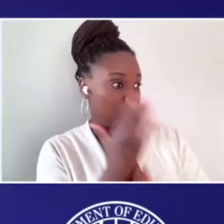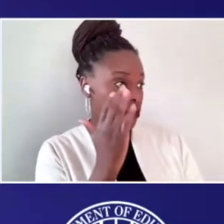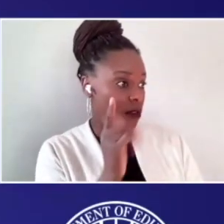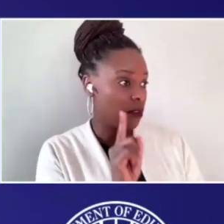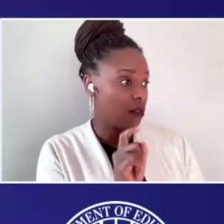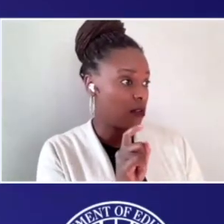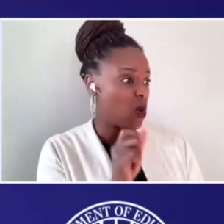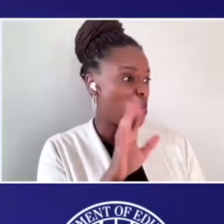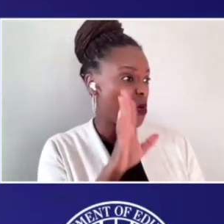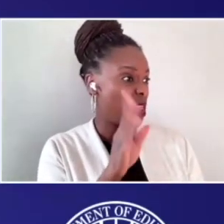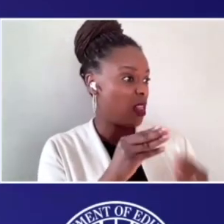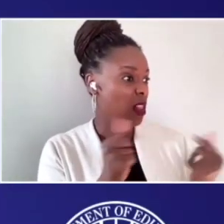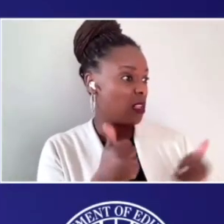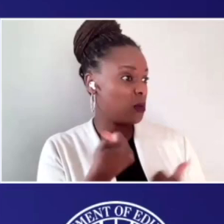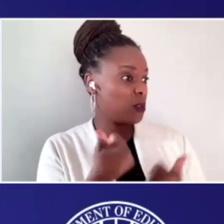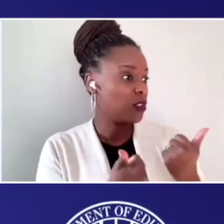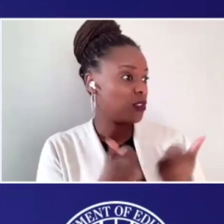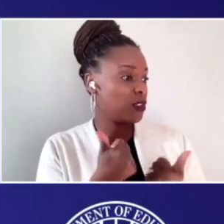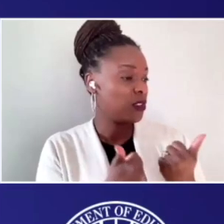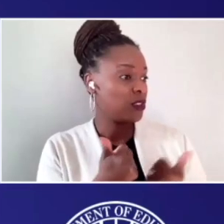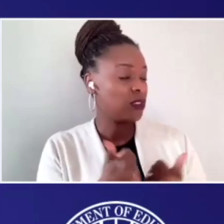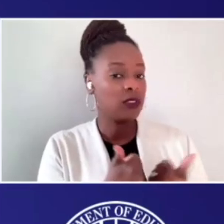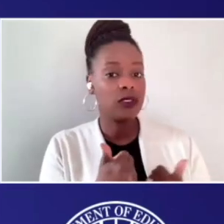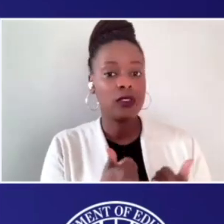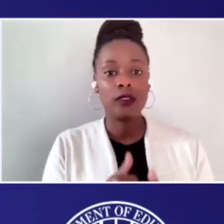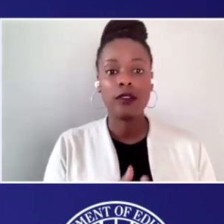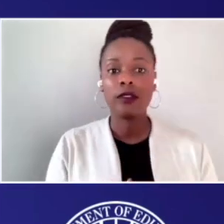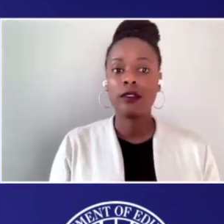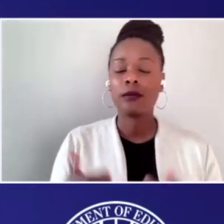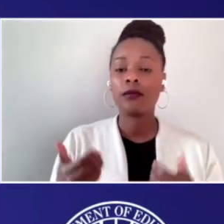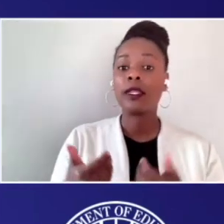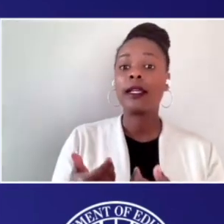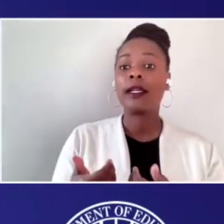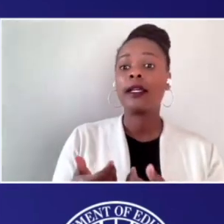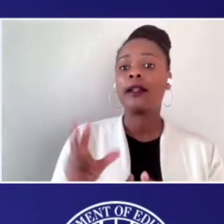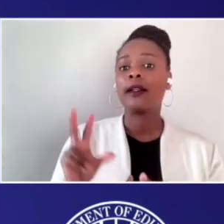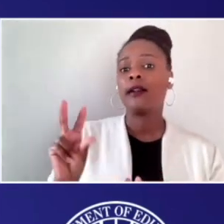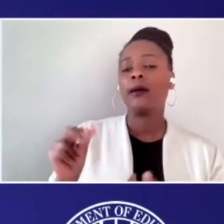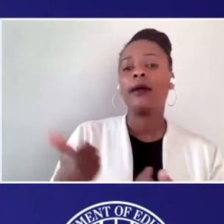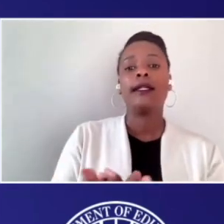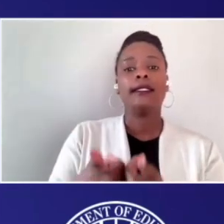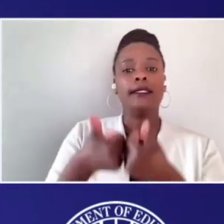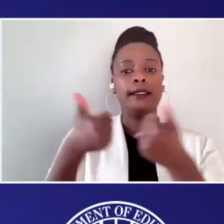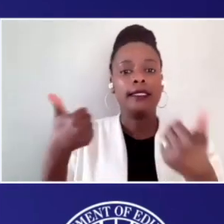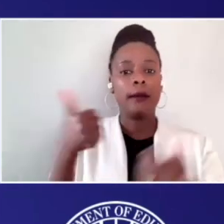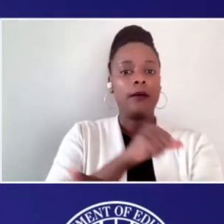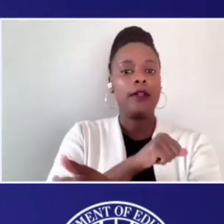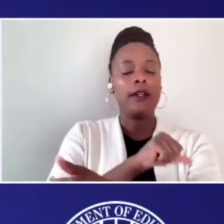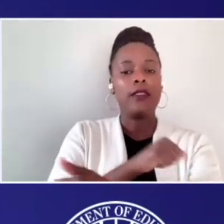away. Sorry, that's No. The separate authority -- when there is different authority over